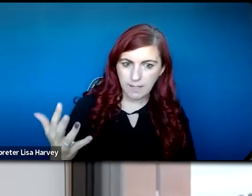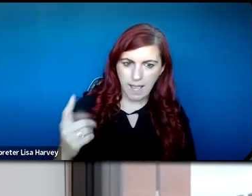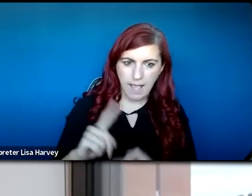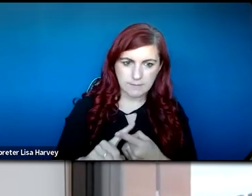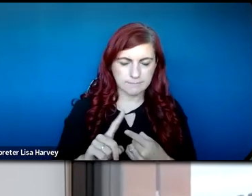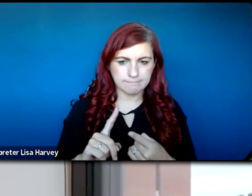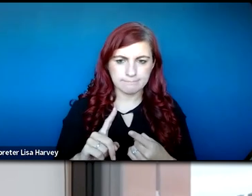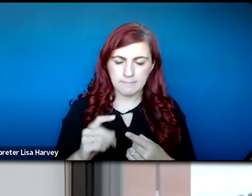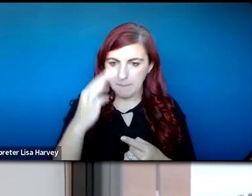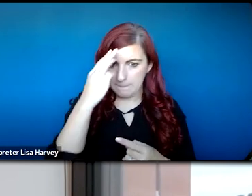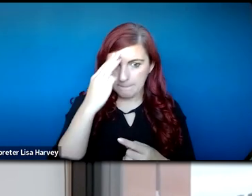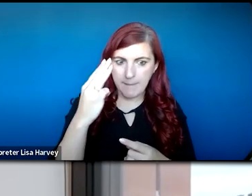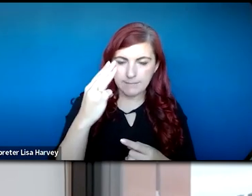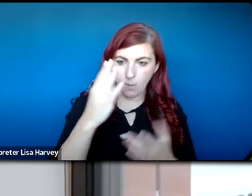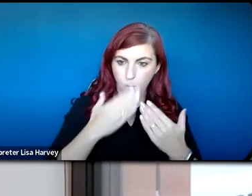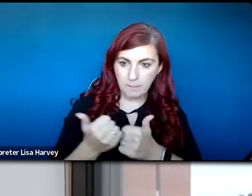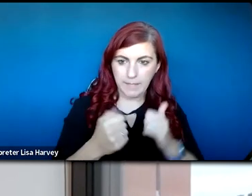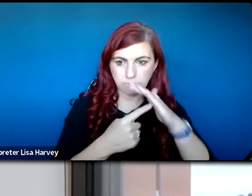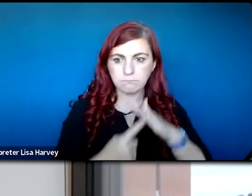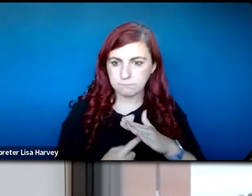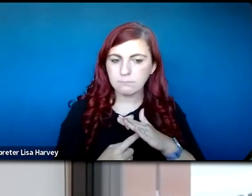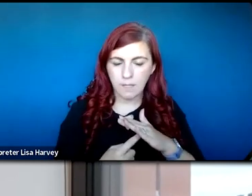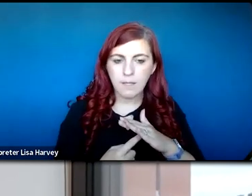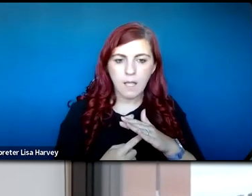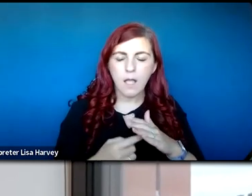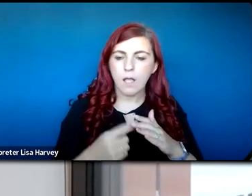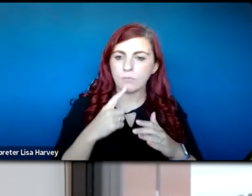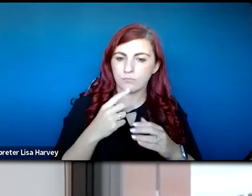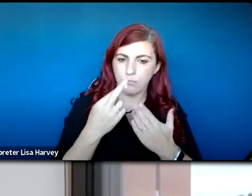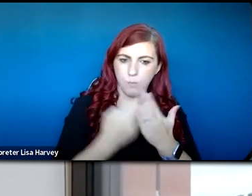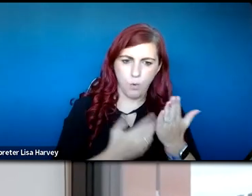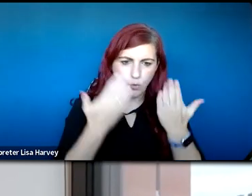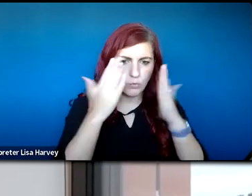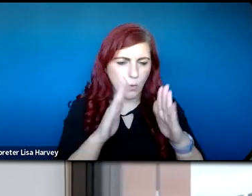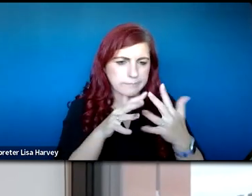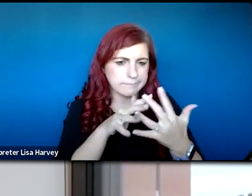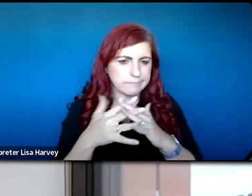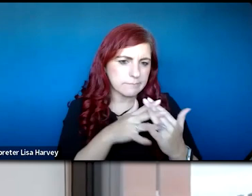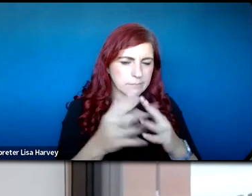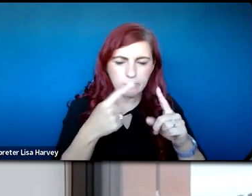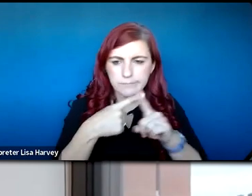low levels of mental well-being. The report shows that the combination of certain characteristics, such as being